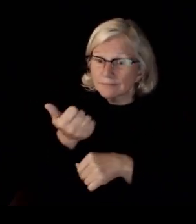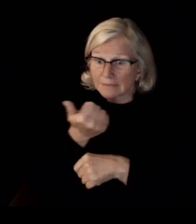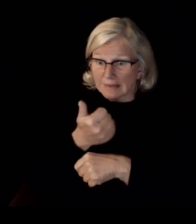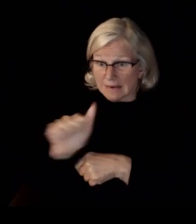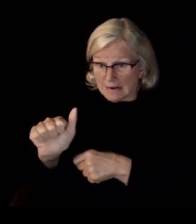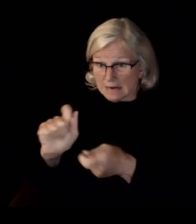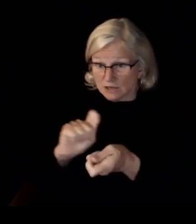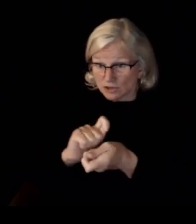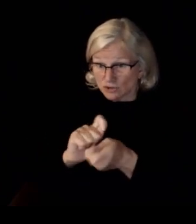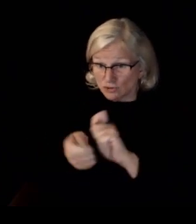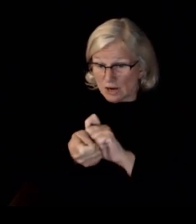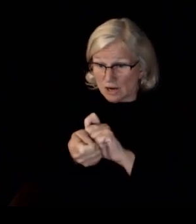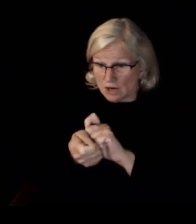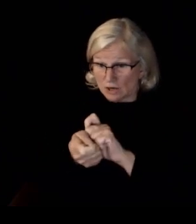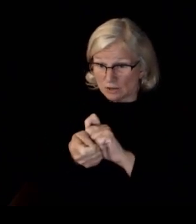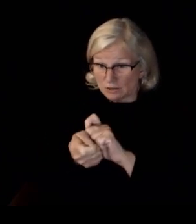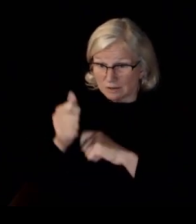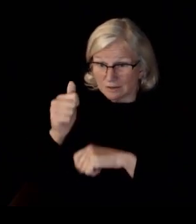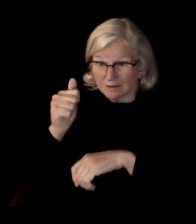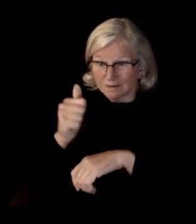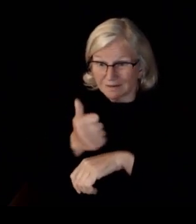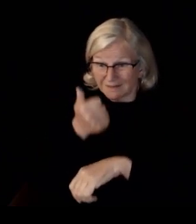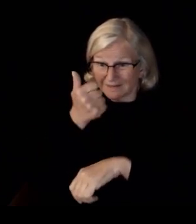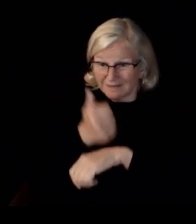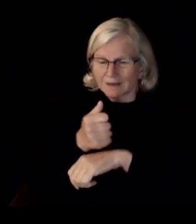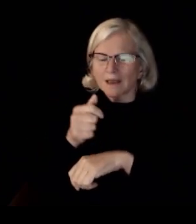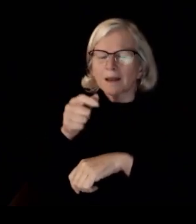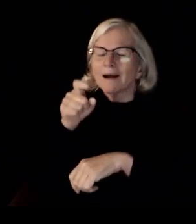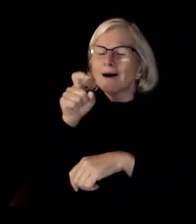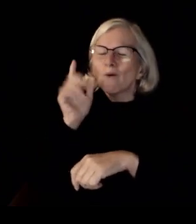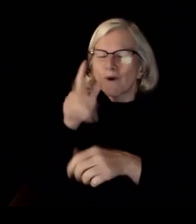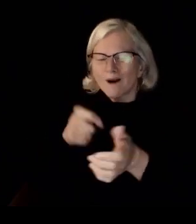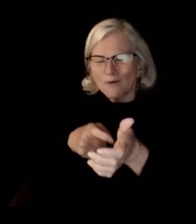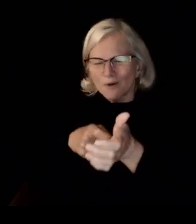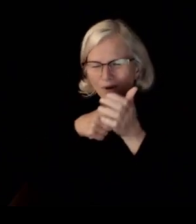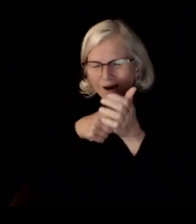you recall that in June you were all asking us okay when are we going to see if there's